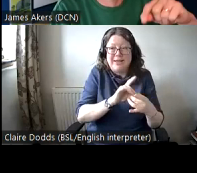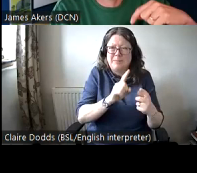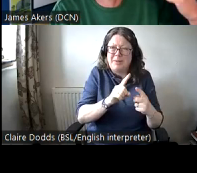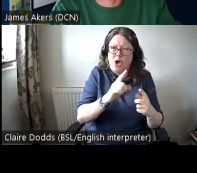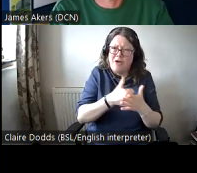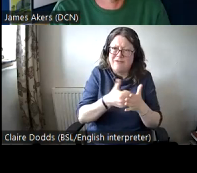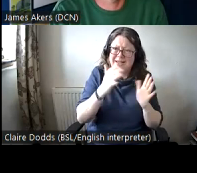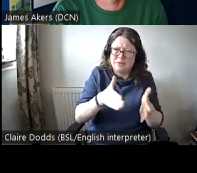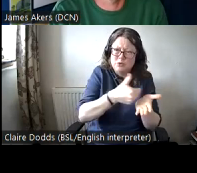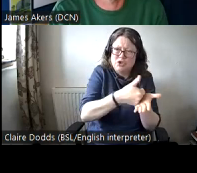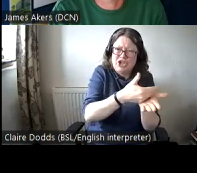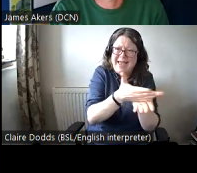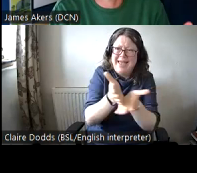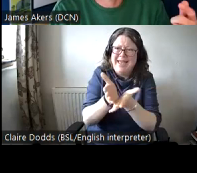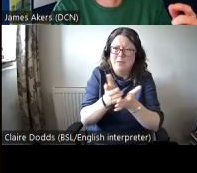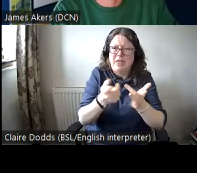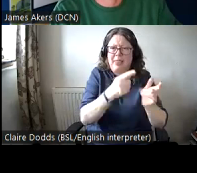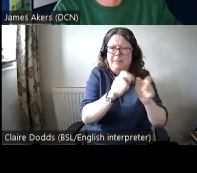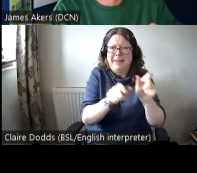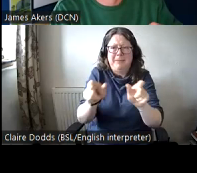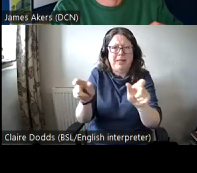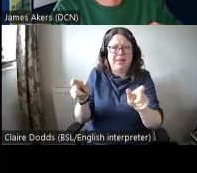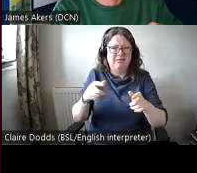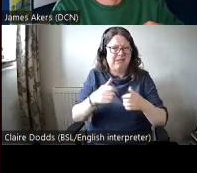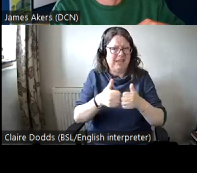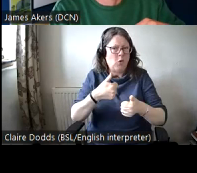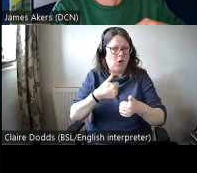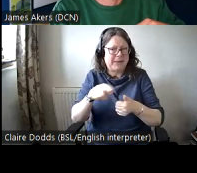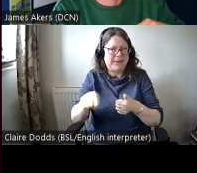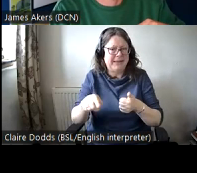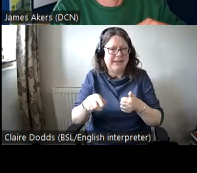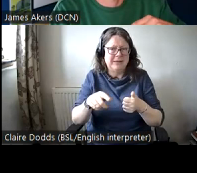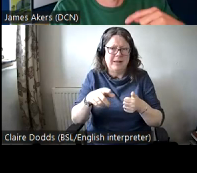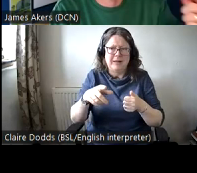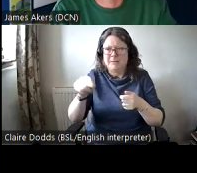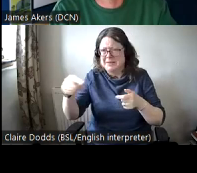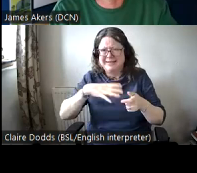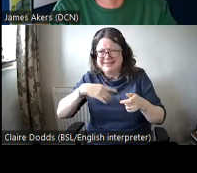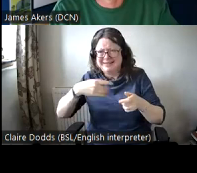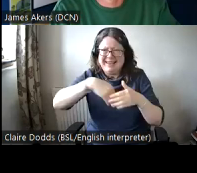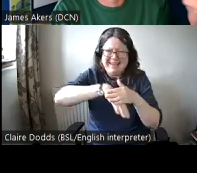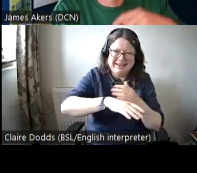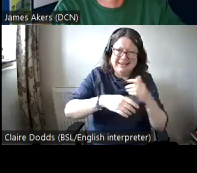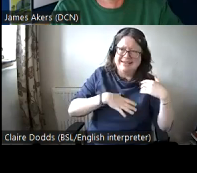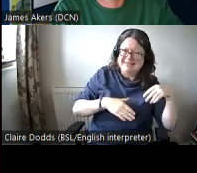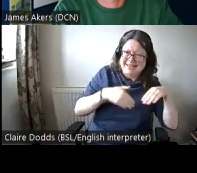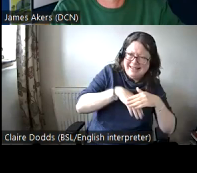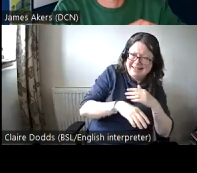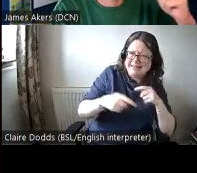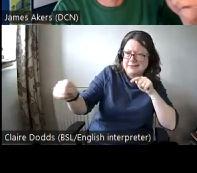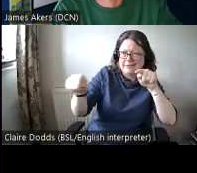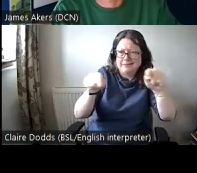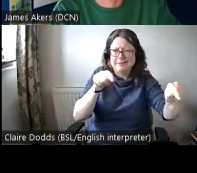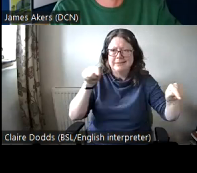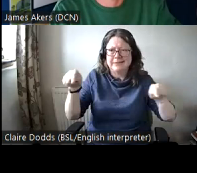You might have two-factor authentication where you need to get a phone number to send a text message